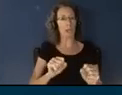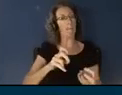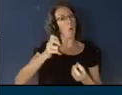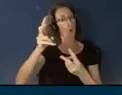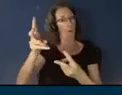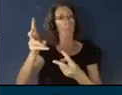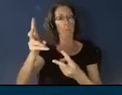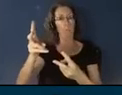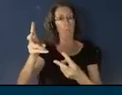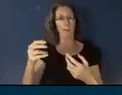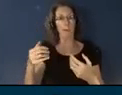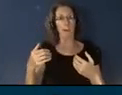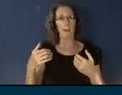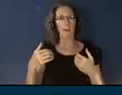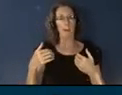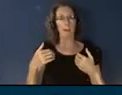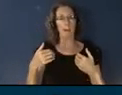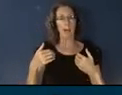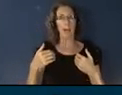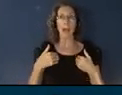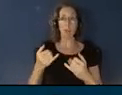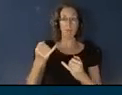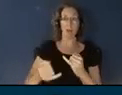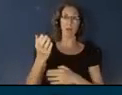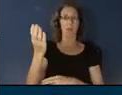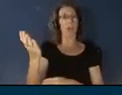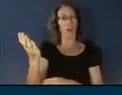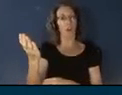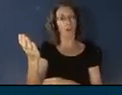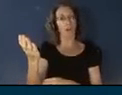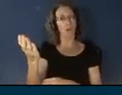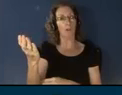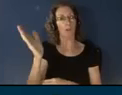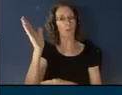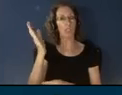have it have the final recorded thing final recorded presentation uh captioned.